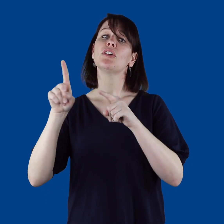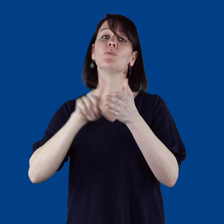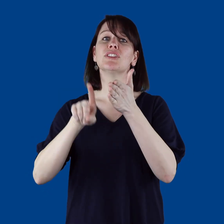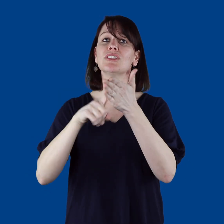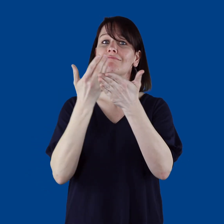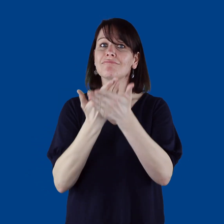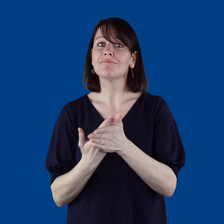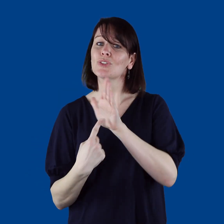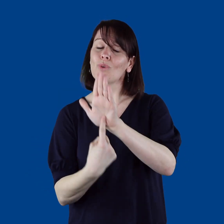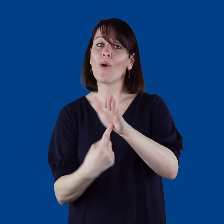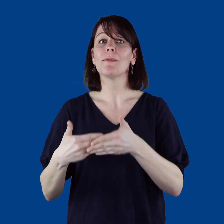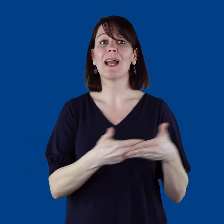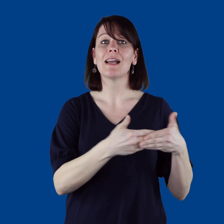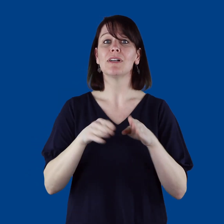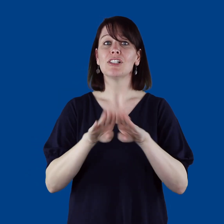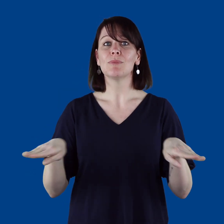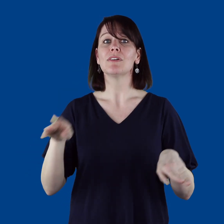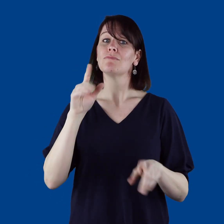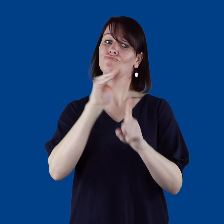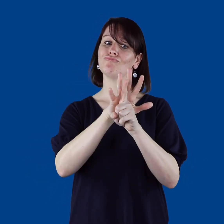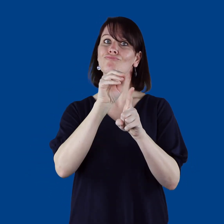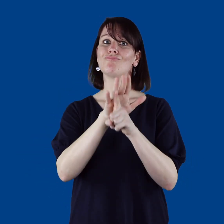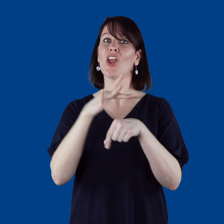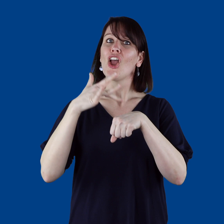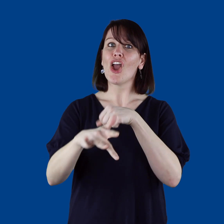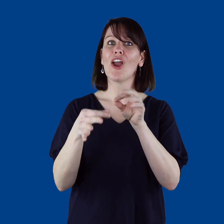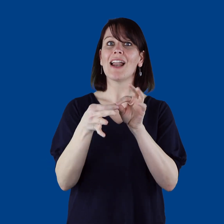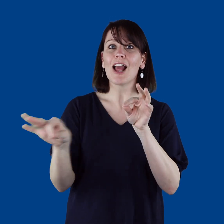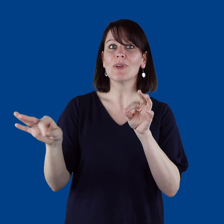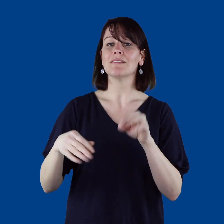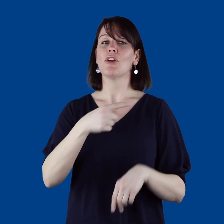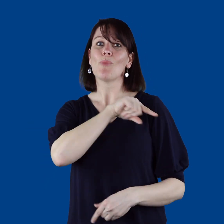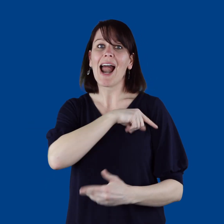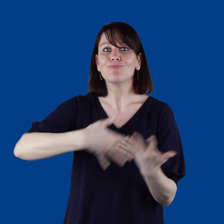who have early exposure to rich language, quality interaction and opportunities to communicate